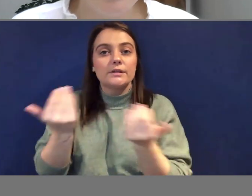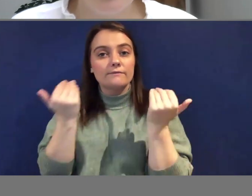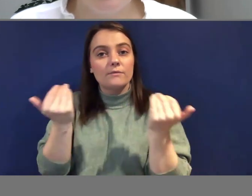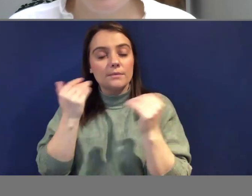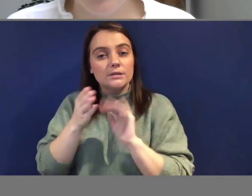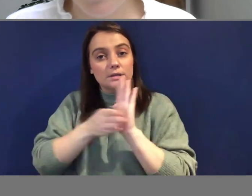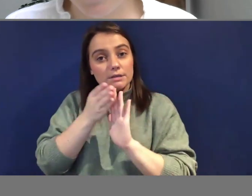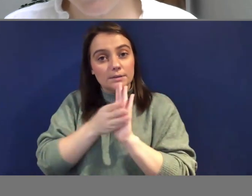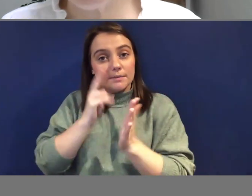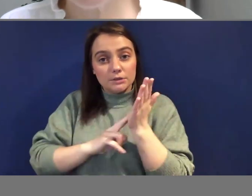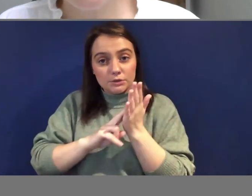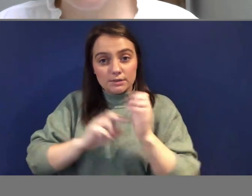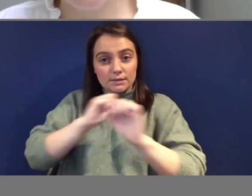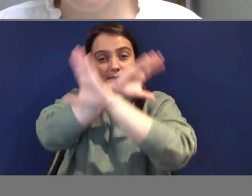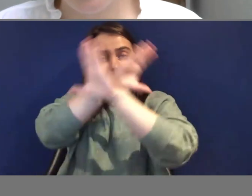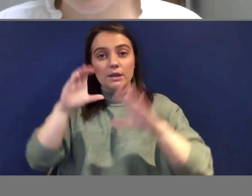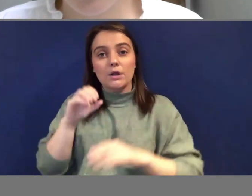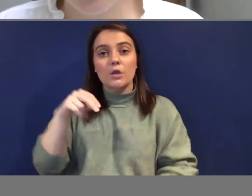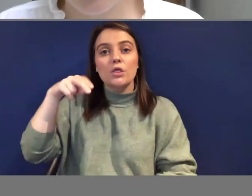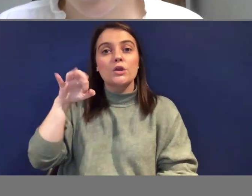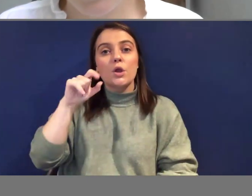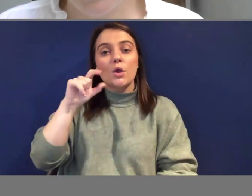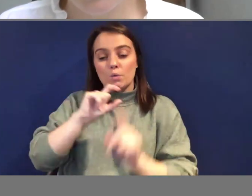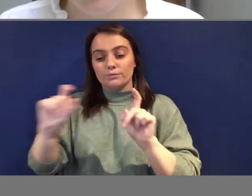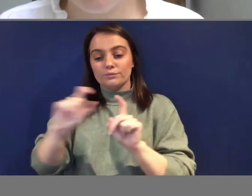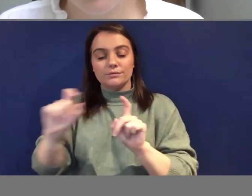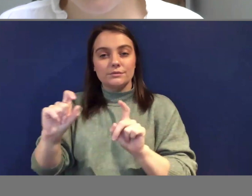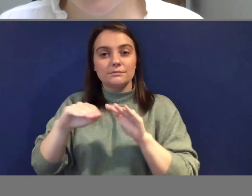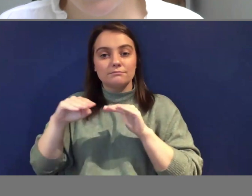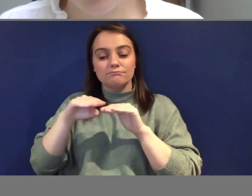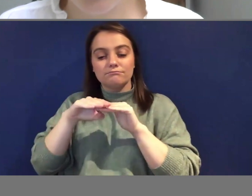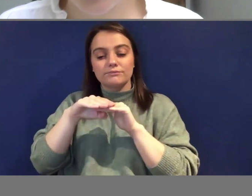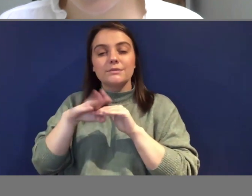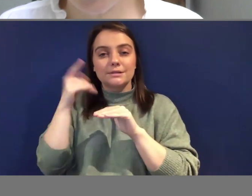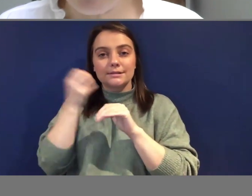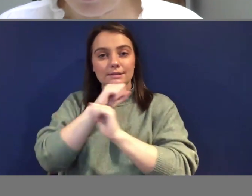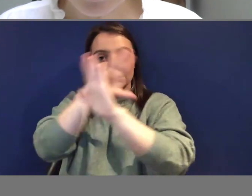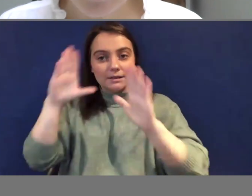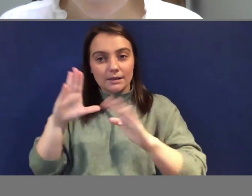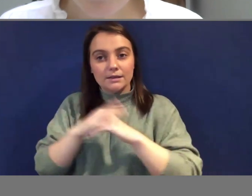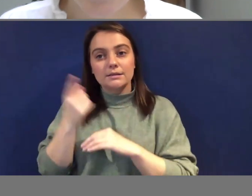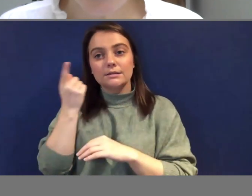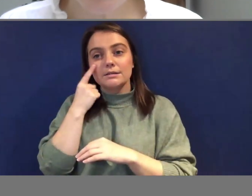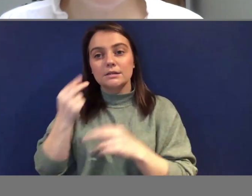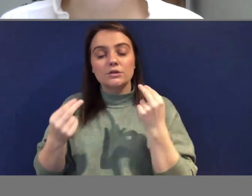clear nosing strip as well the central photograph shows the reception desk under the stairs kind of